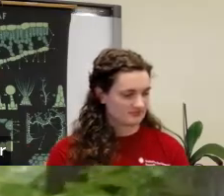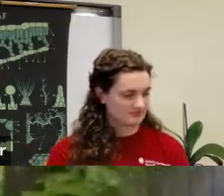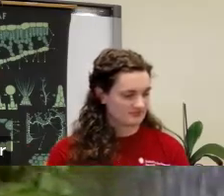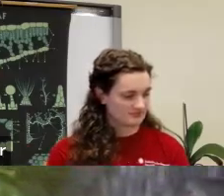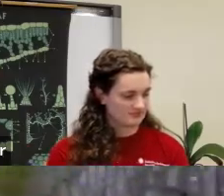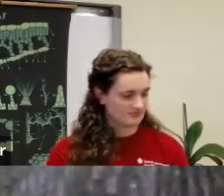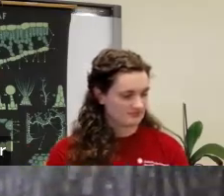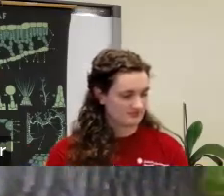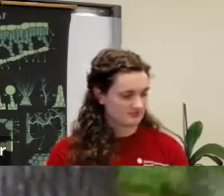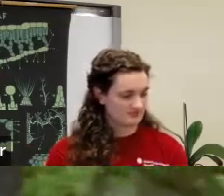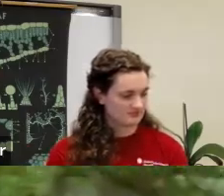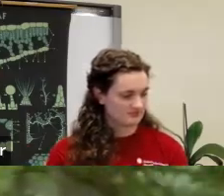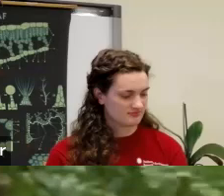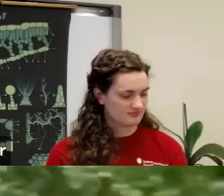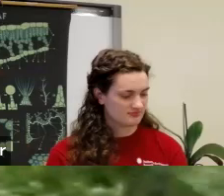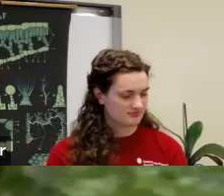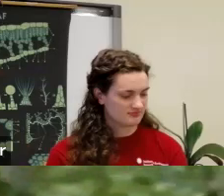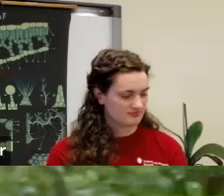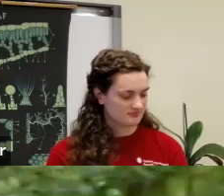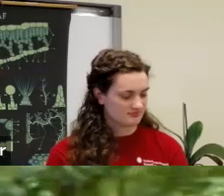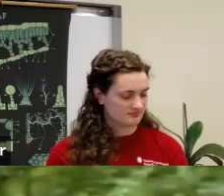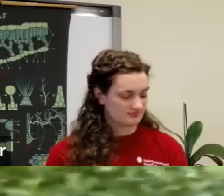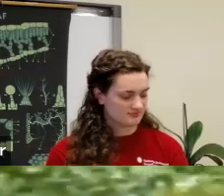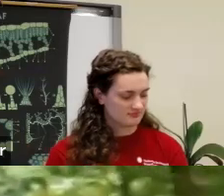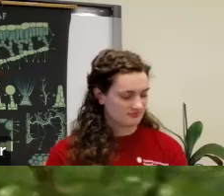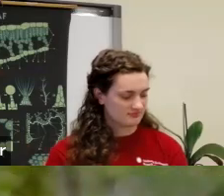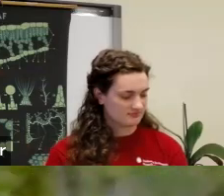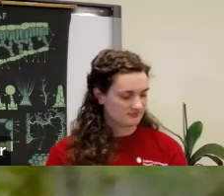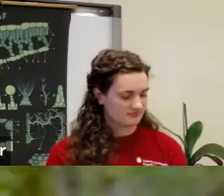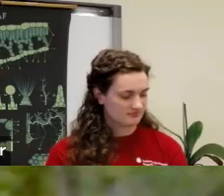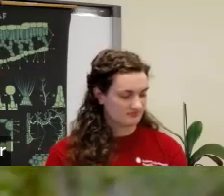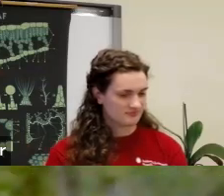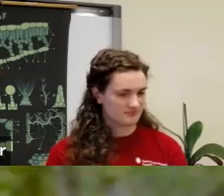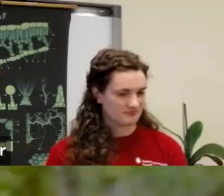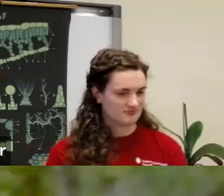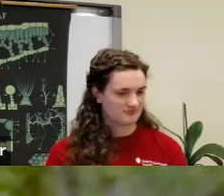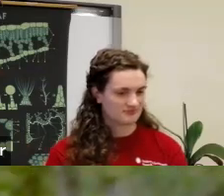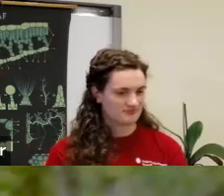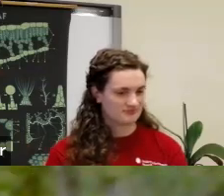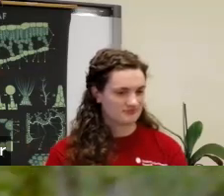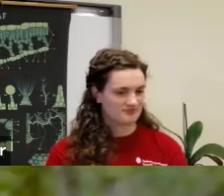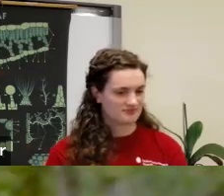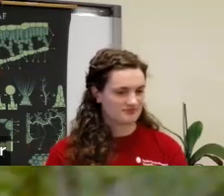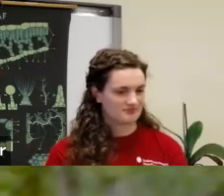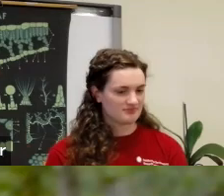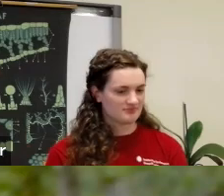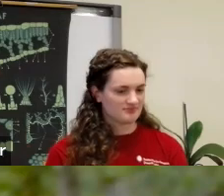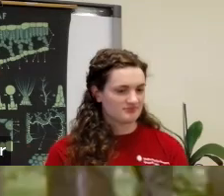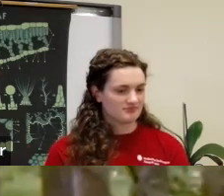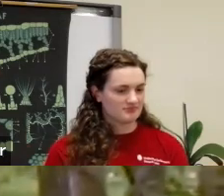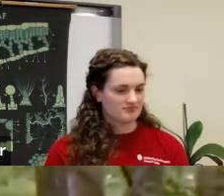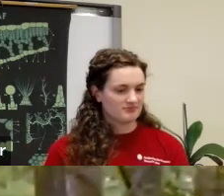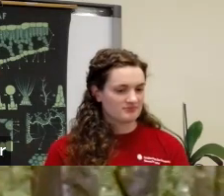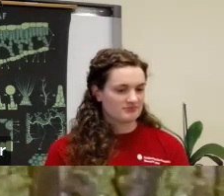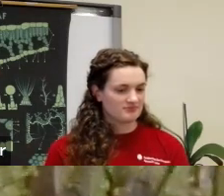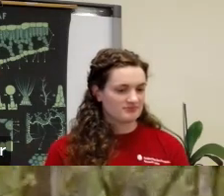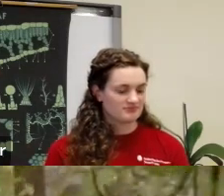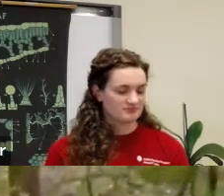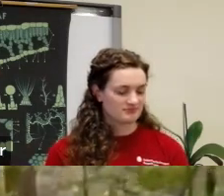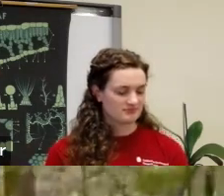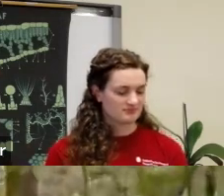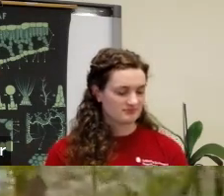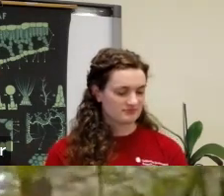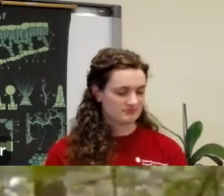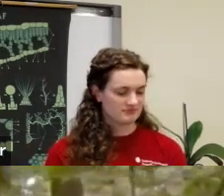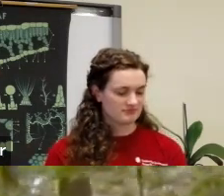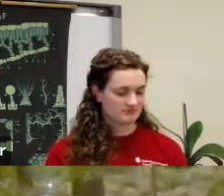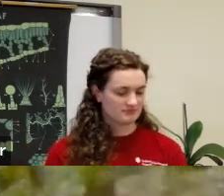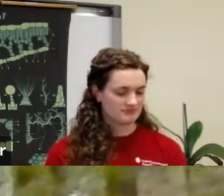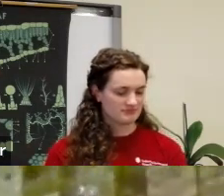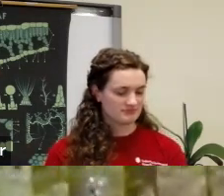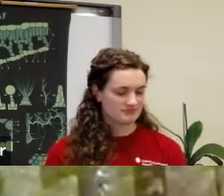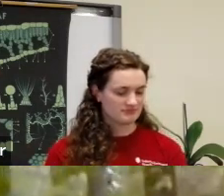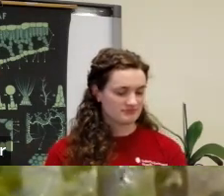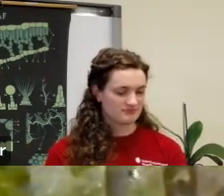And we have a whole range of forest ages across the property that we have here at SERC, ranging from this really, really old stand all the way up to young stands that are one or two years since conversion from agriculture.